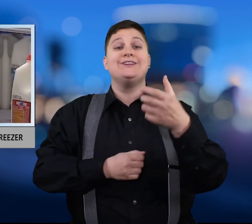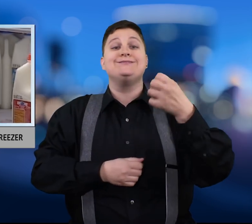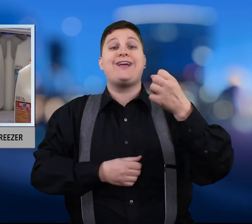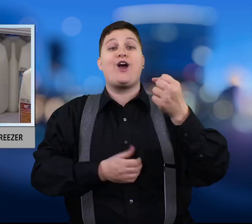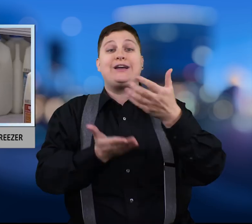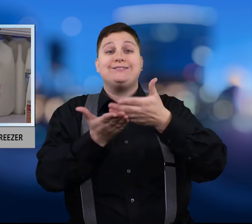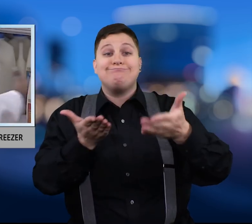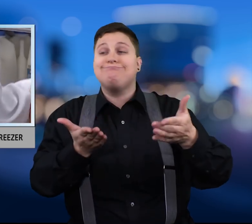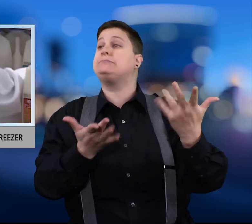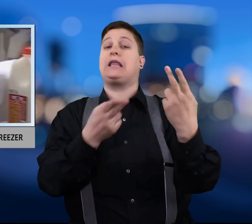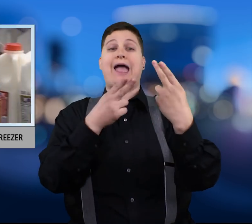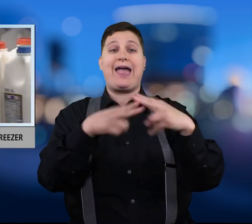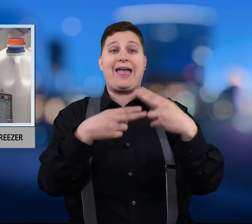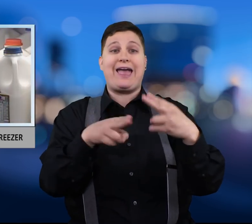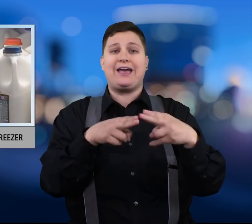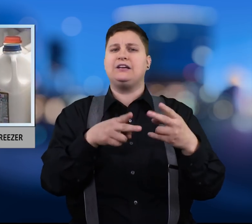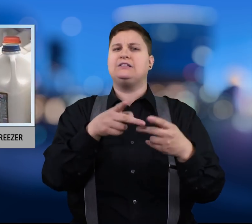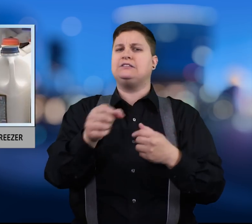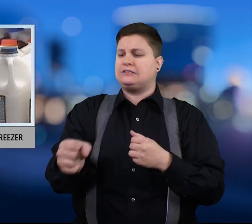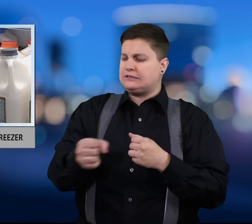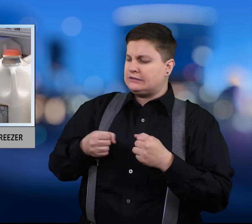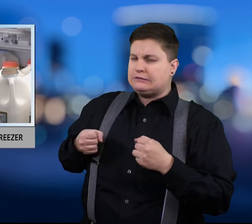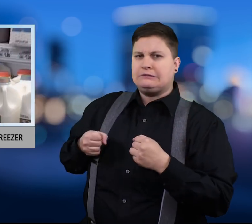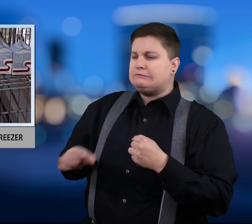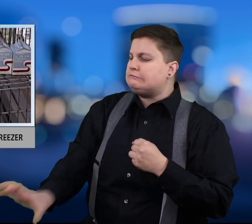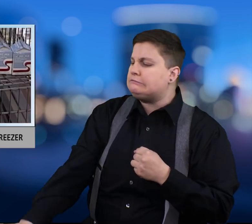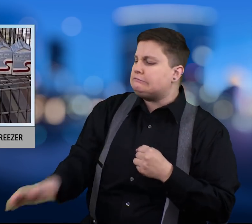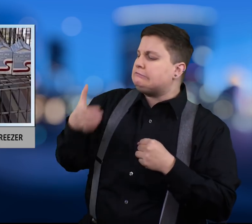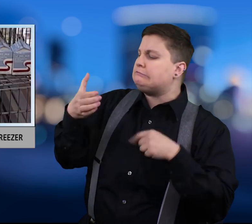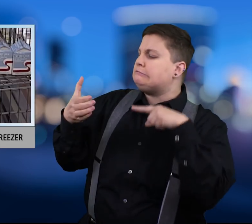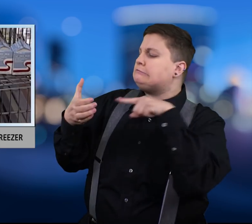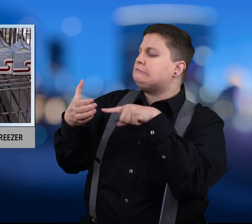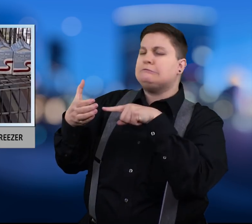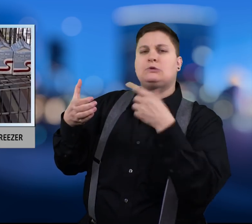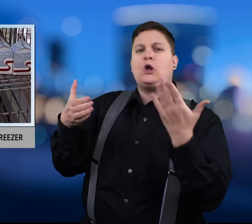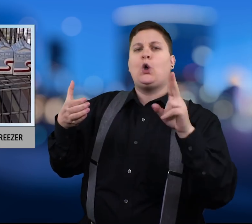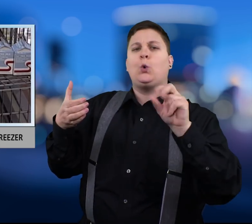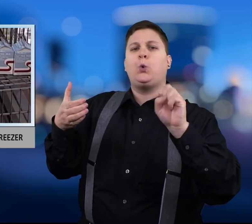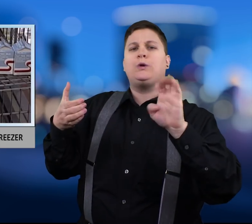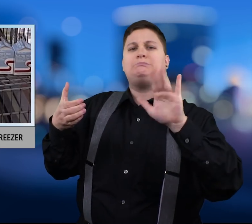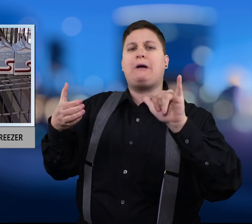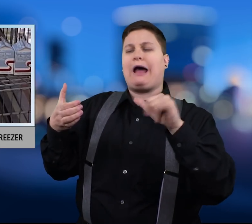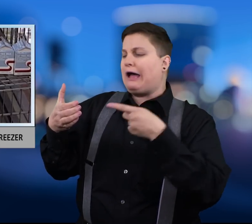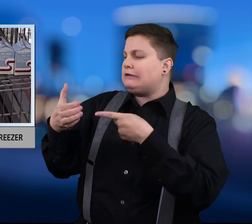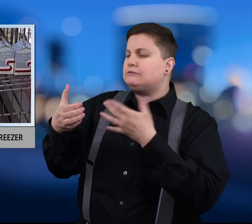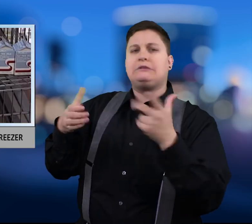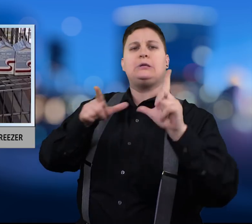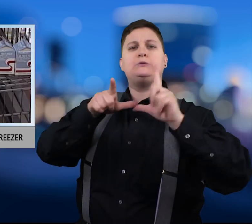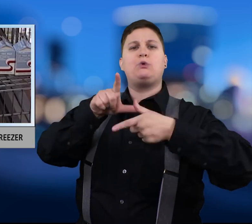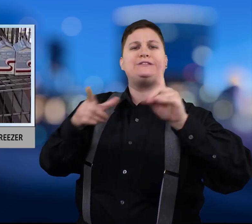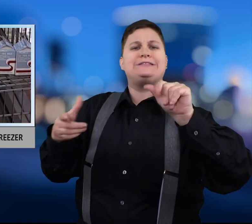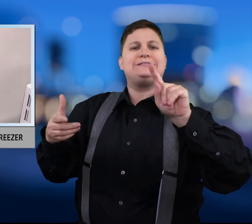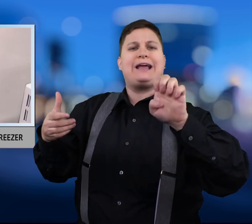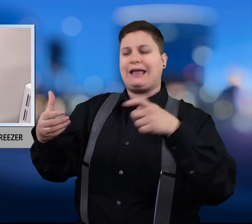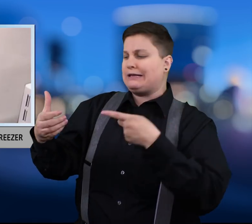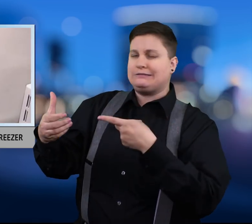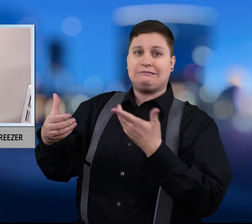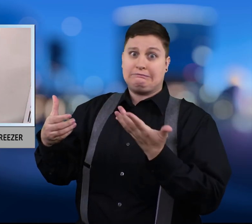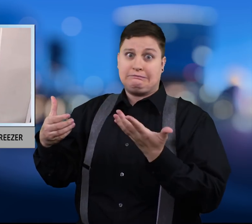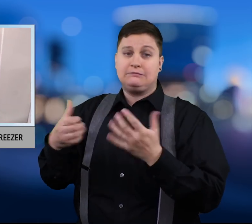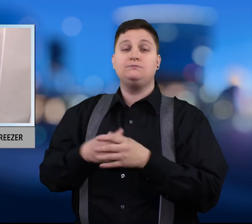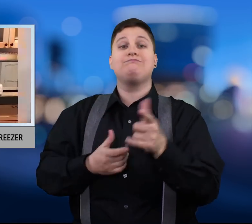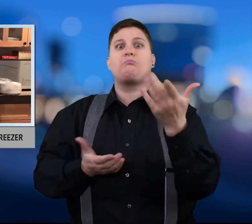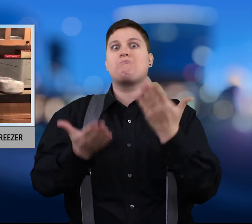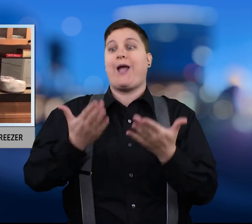Check out all of the "use by" and expiration dates on dairy products and eggs.